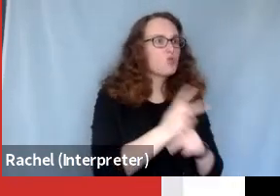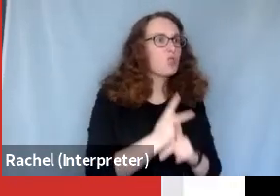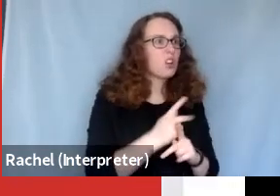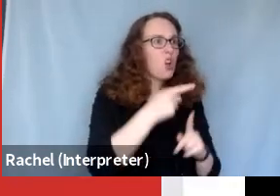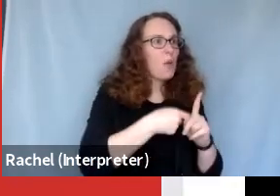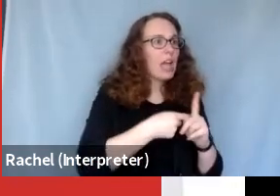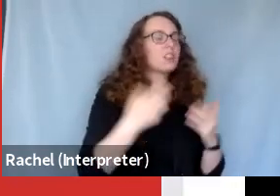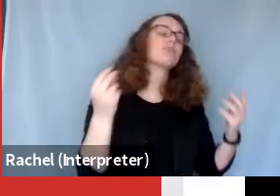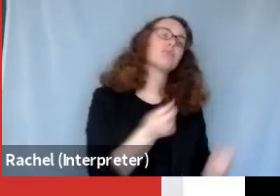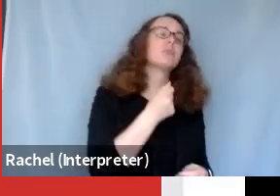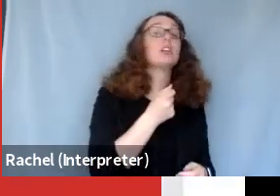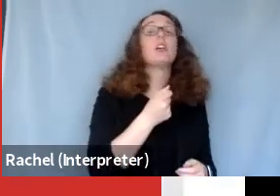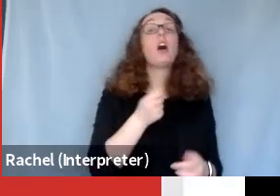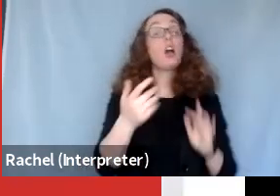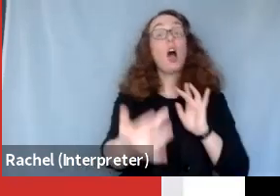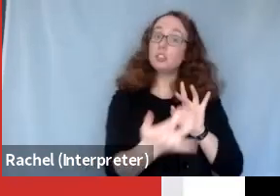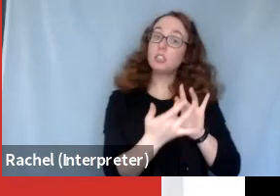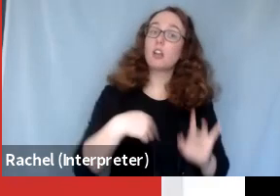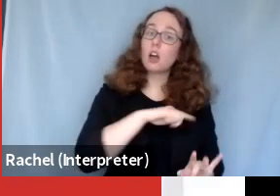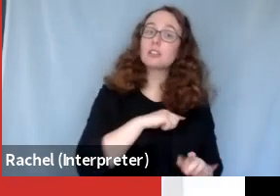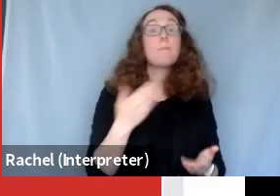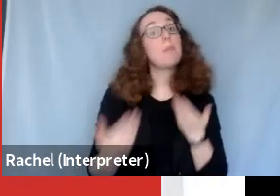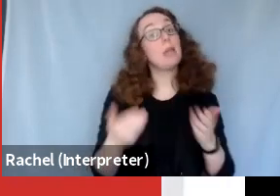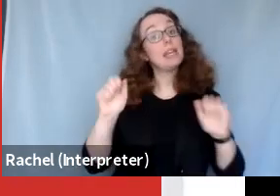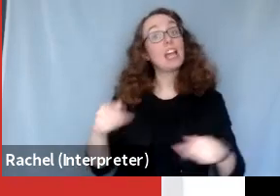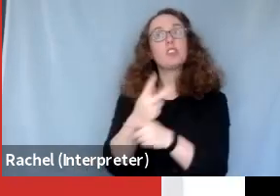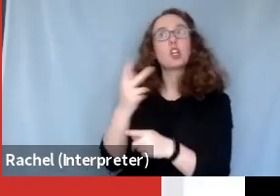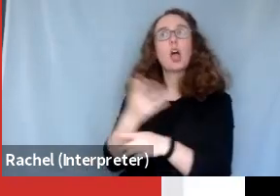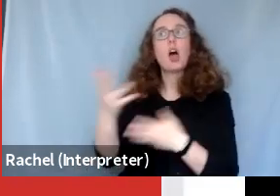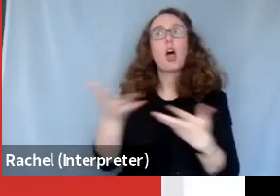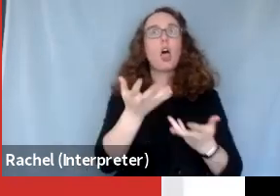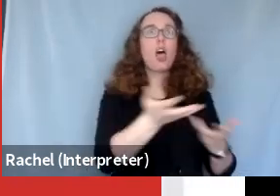eligible. Thank you. Now we have Zamara,